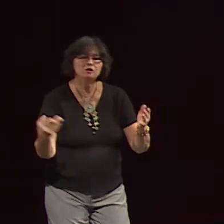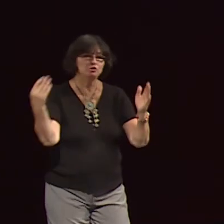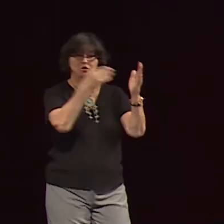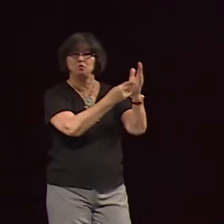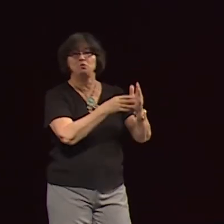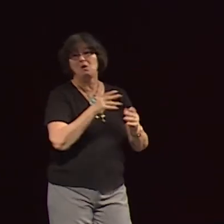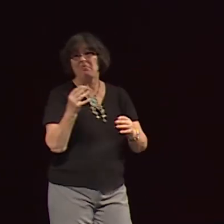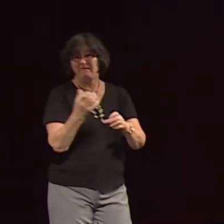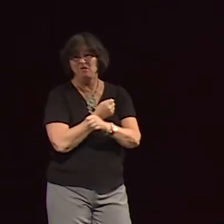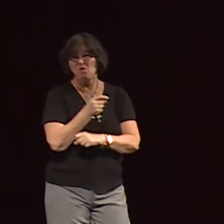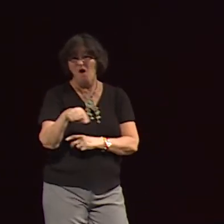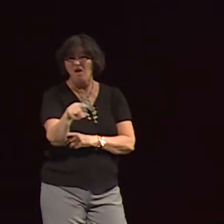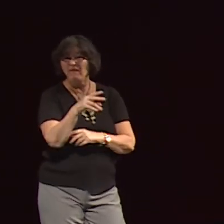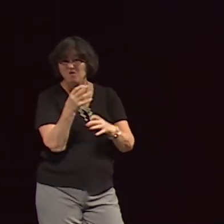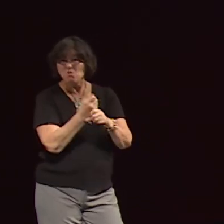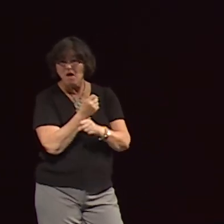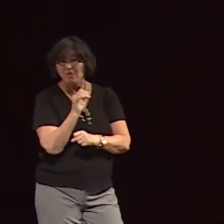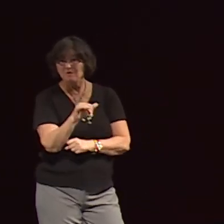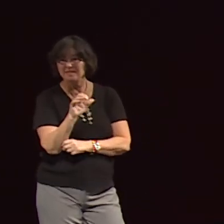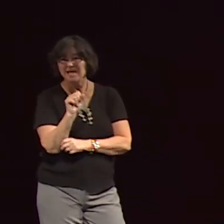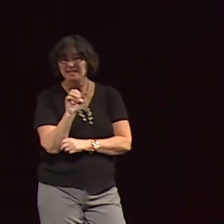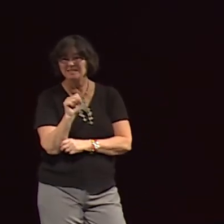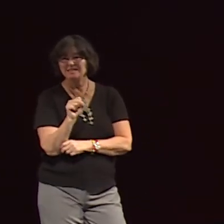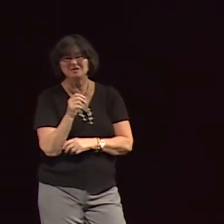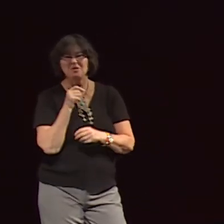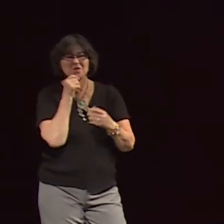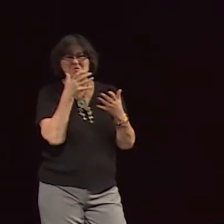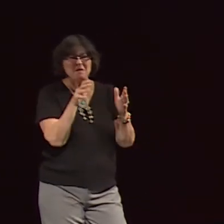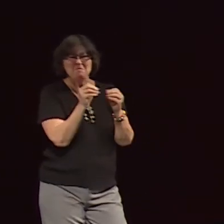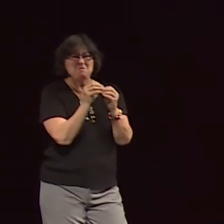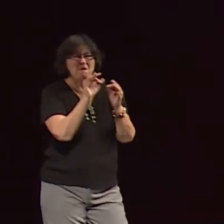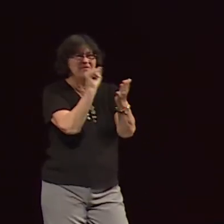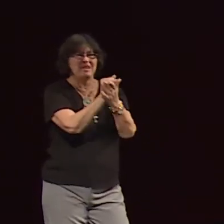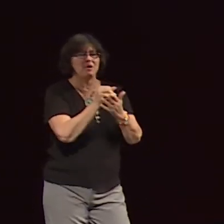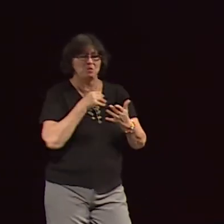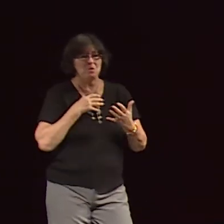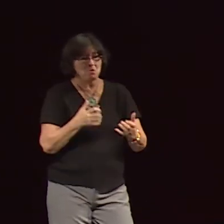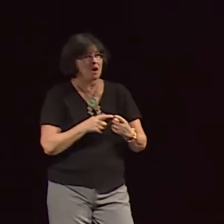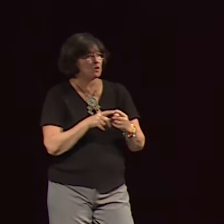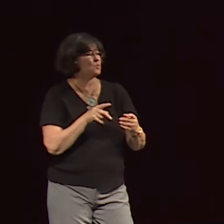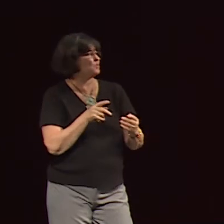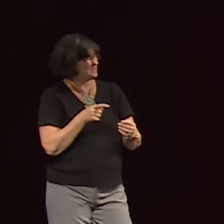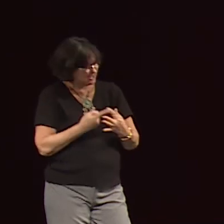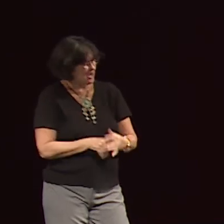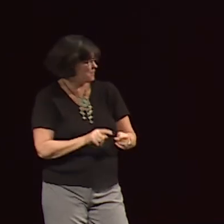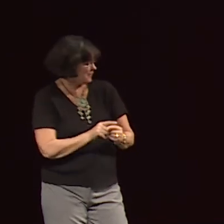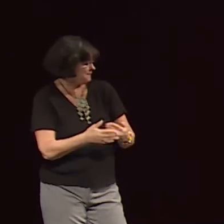And those families won their cases. We don't want families to have to go through that anymore,